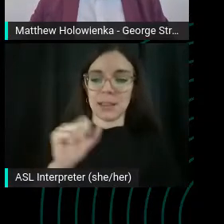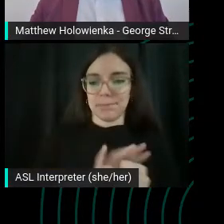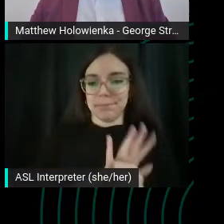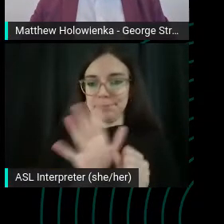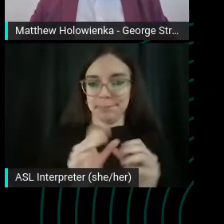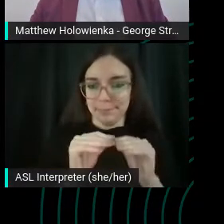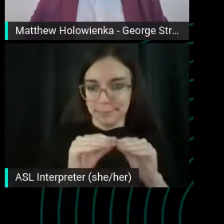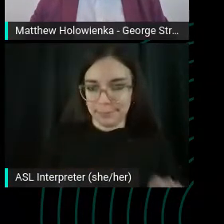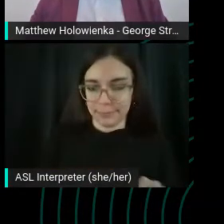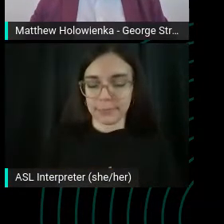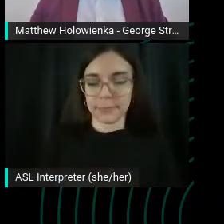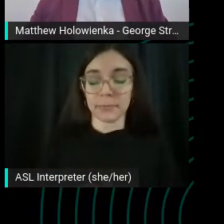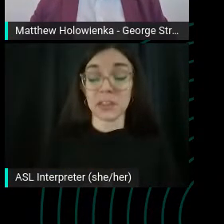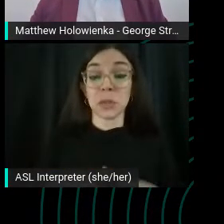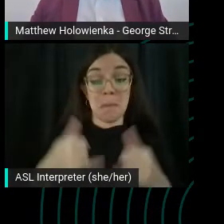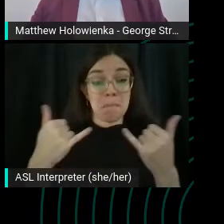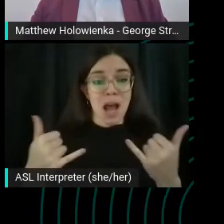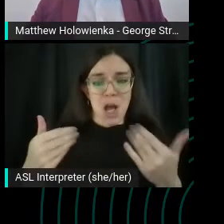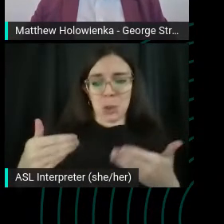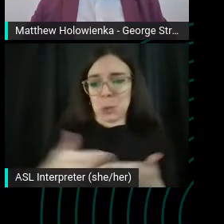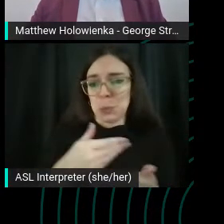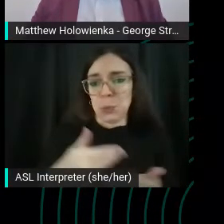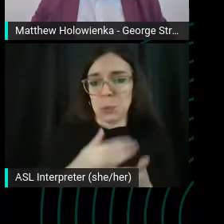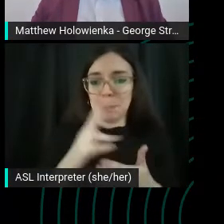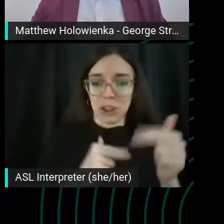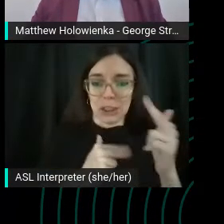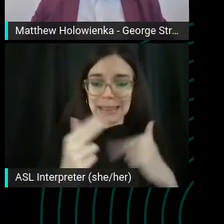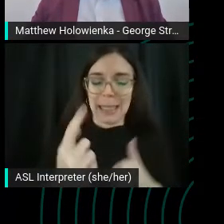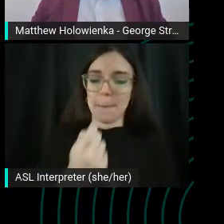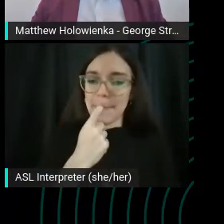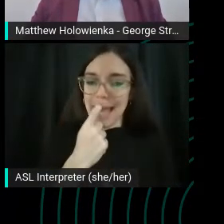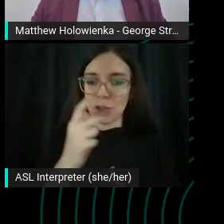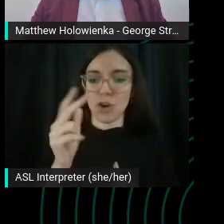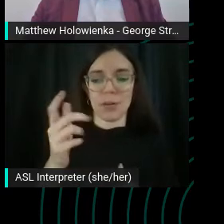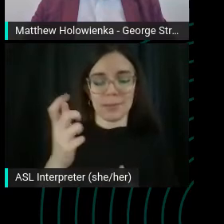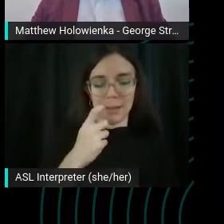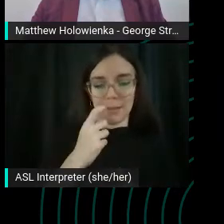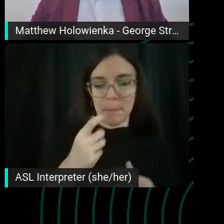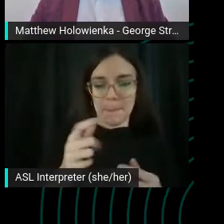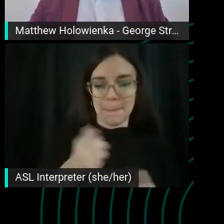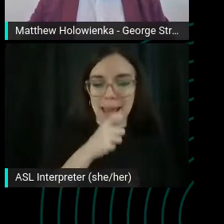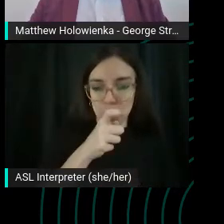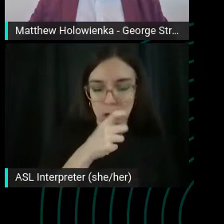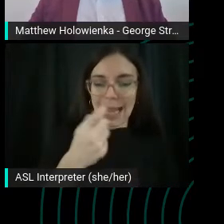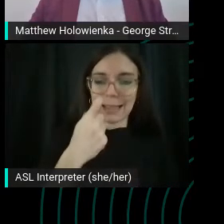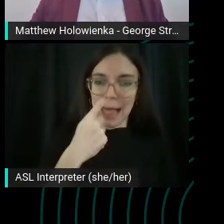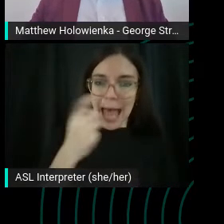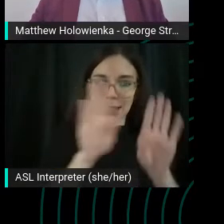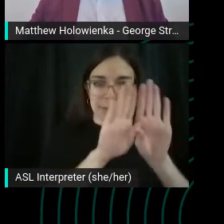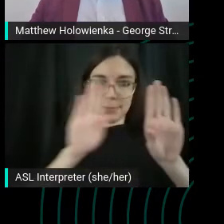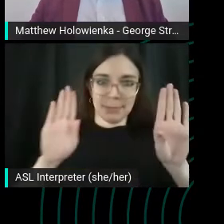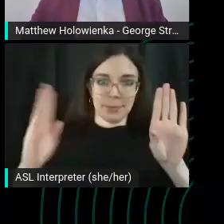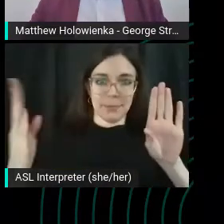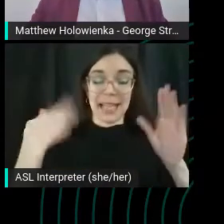So it's a very modern building made of metal and glass and also pictured outside are two very large LED screens. And the existence of these LED screens,